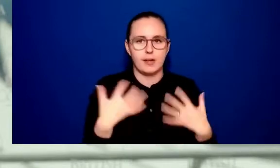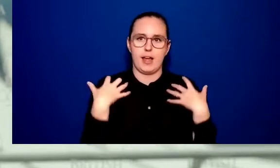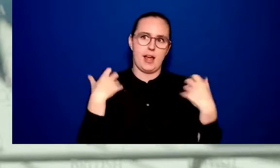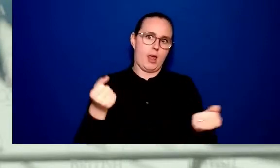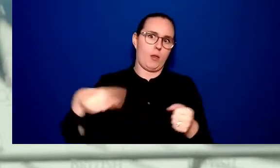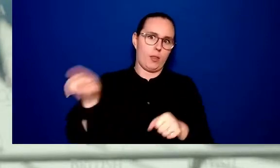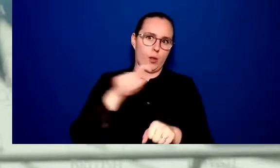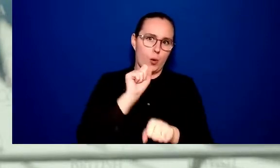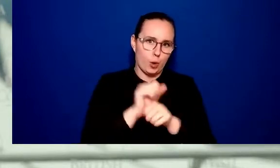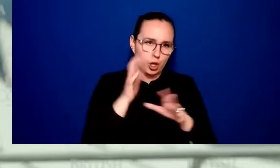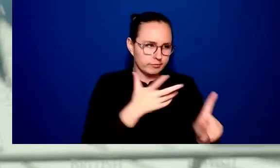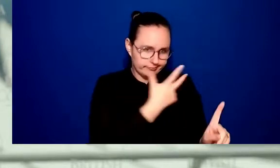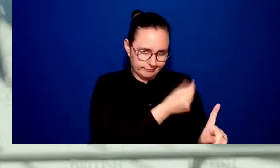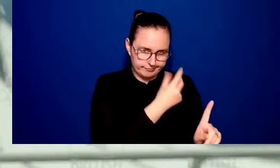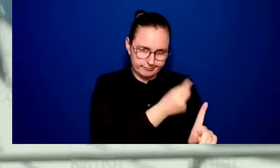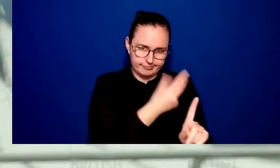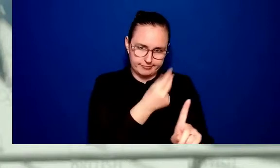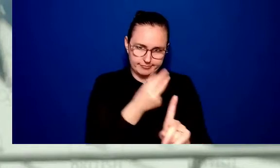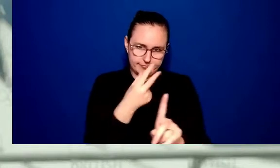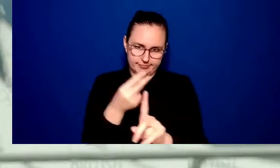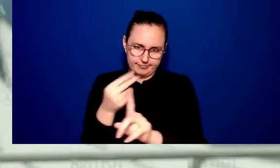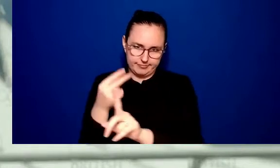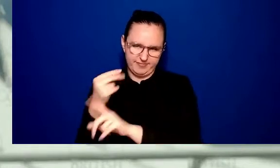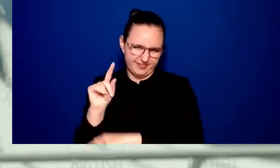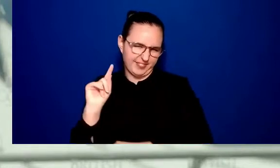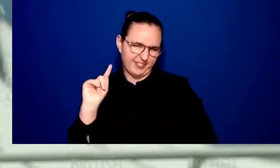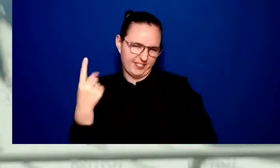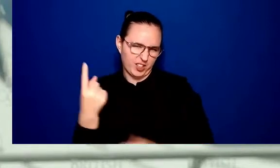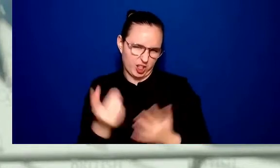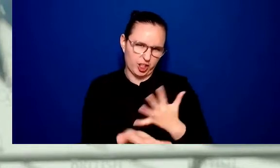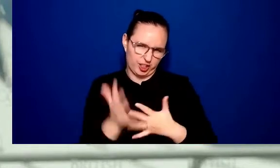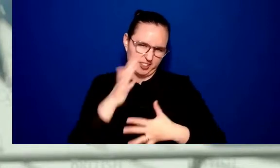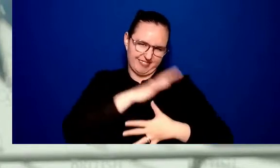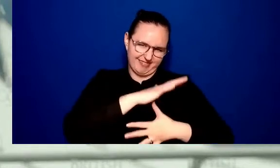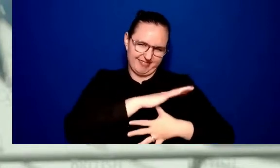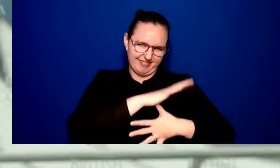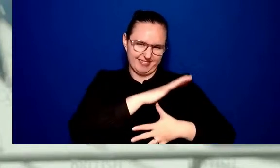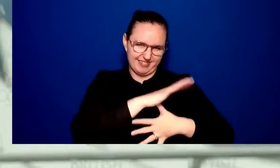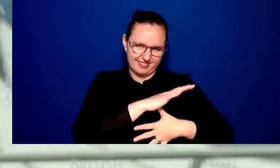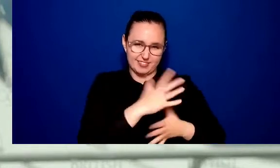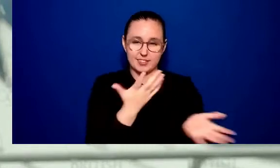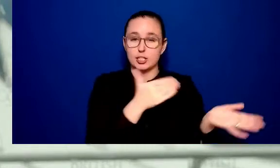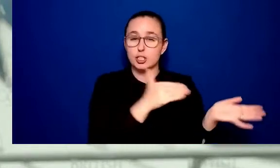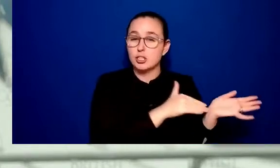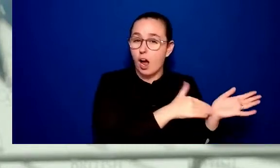communities around the province, primarily through. Physicians offices and